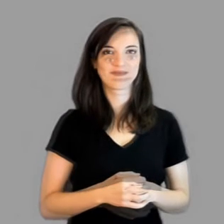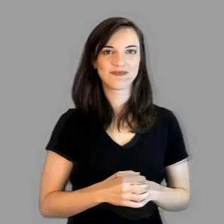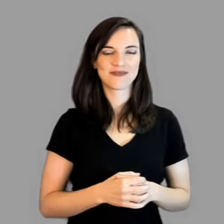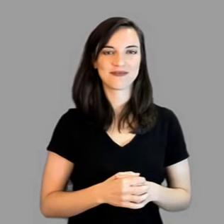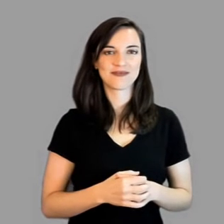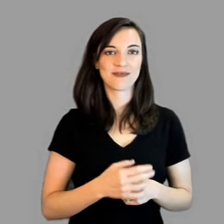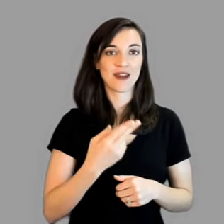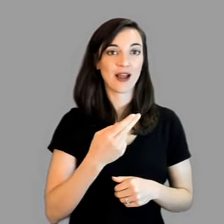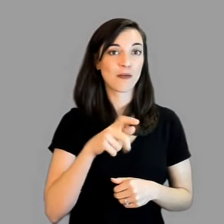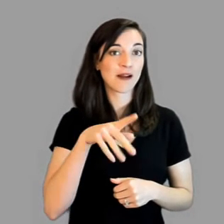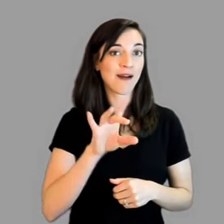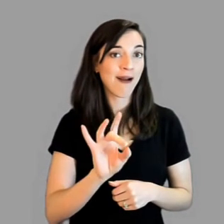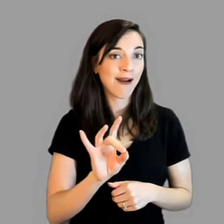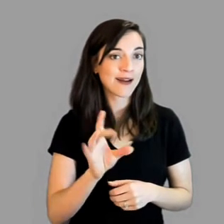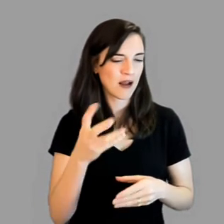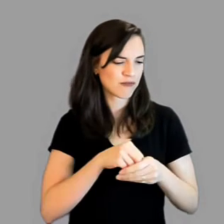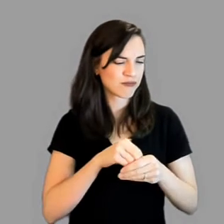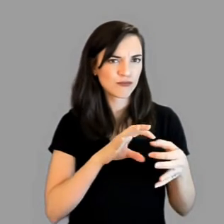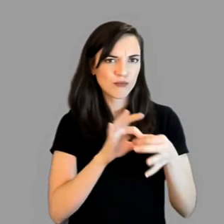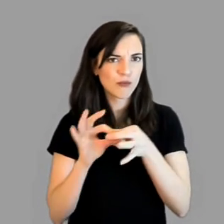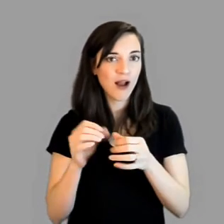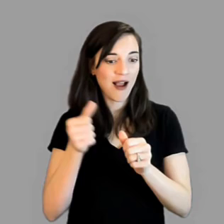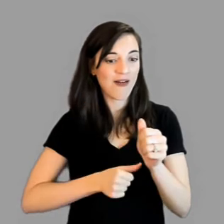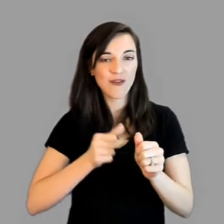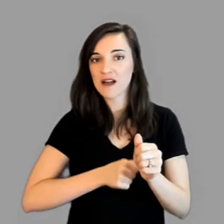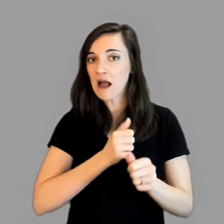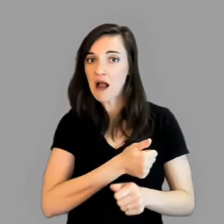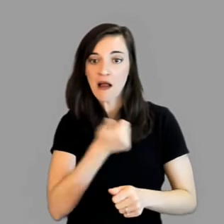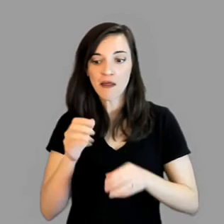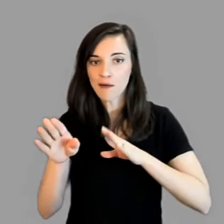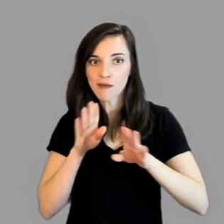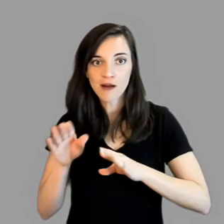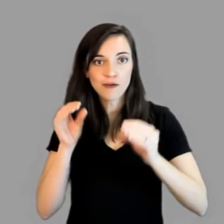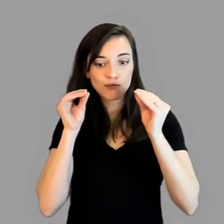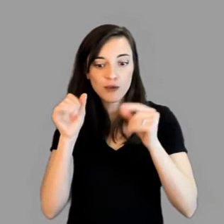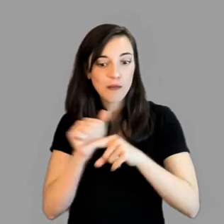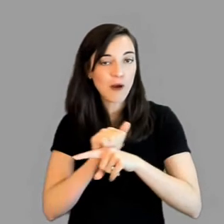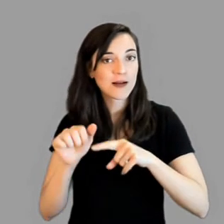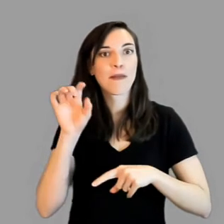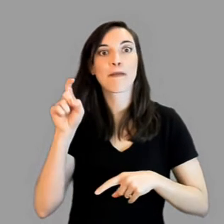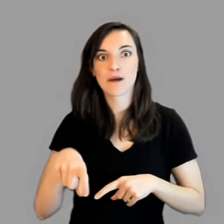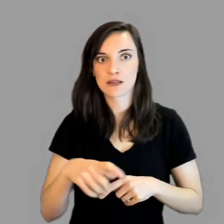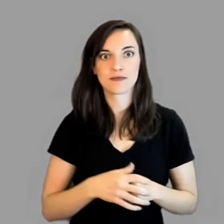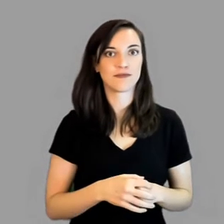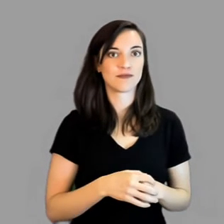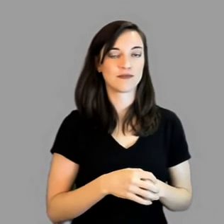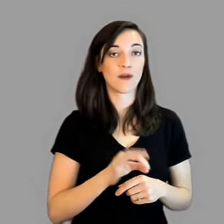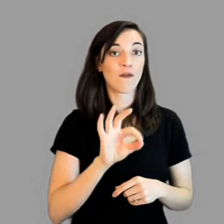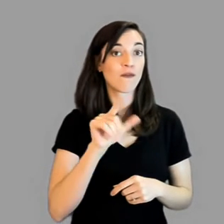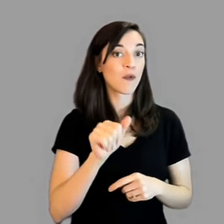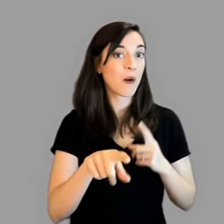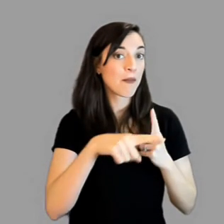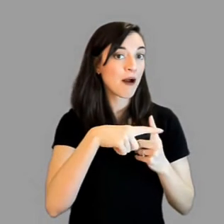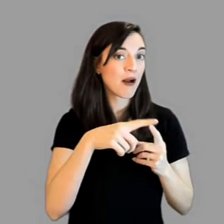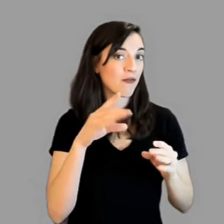HLP8 must be embedded in every behavioral and instructional high-leverage practice.